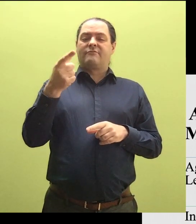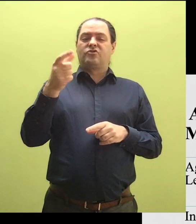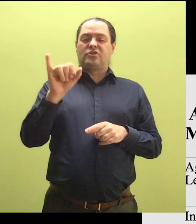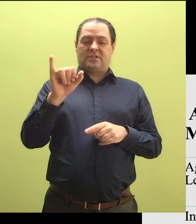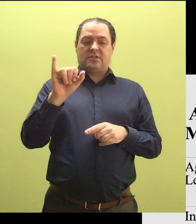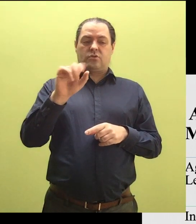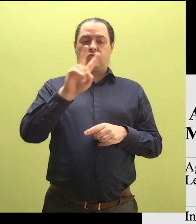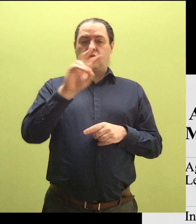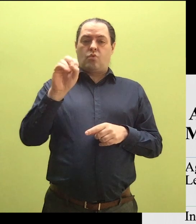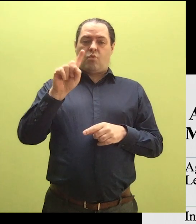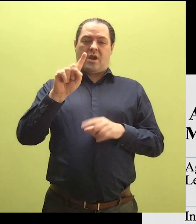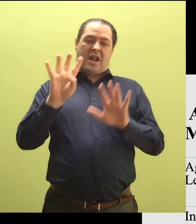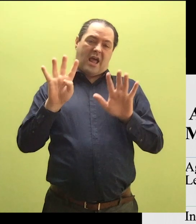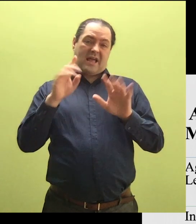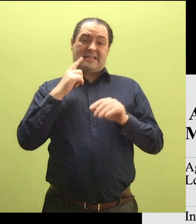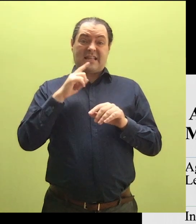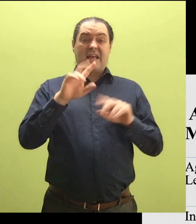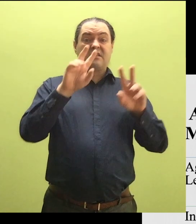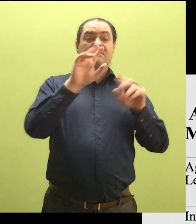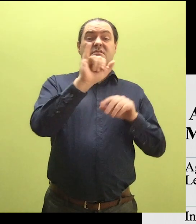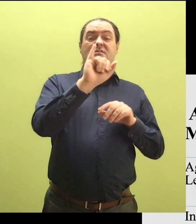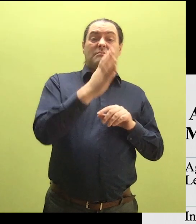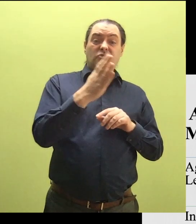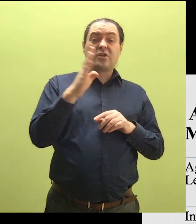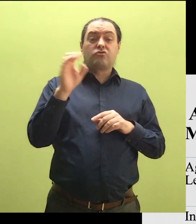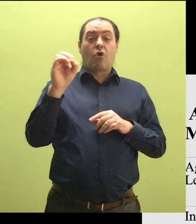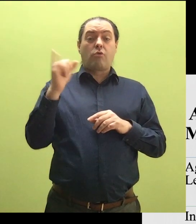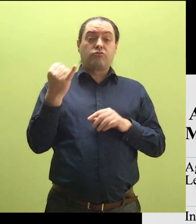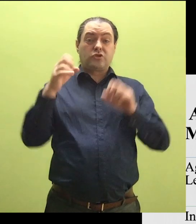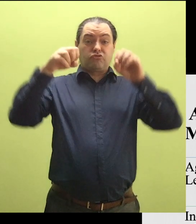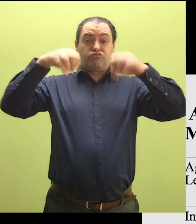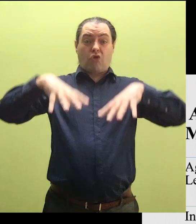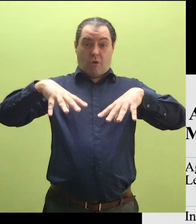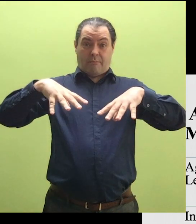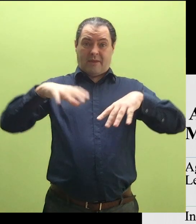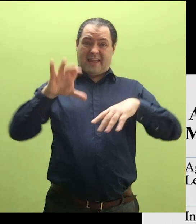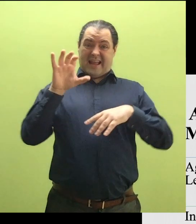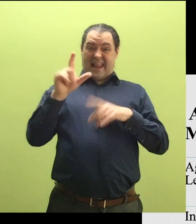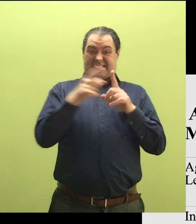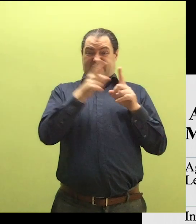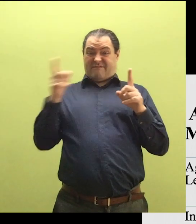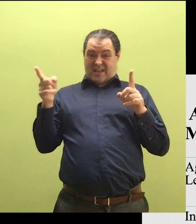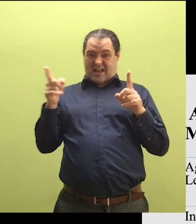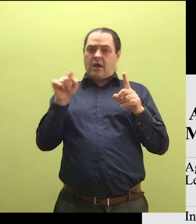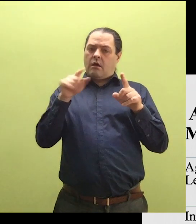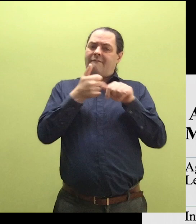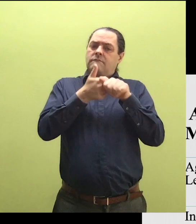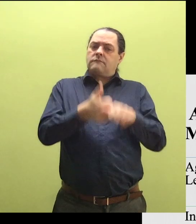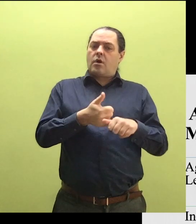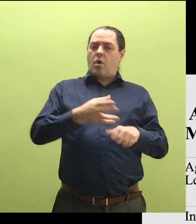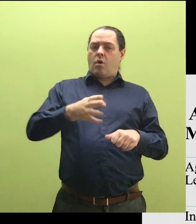that subject and object dropping in classifier constructions In Turkish Sign Language is age sensitive. Therefore, we